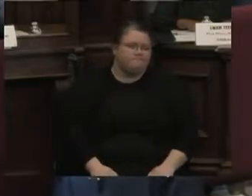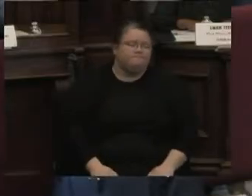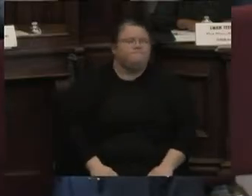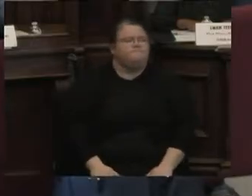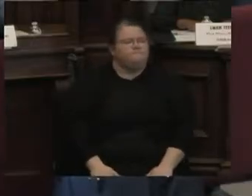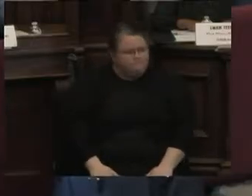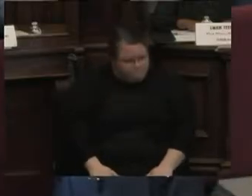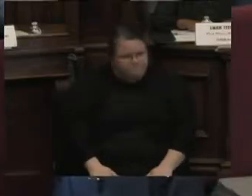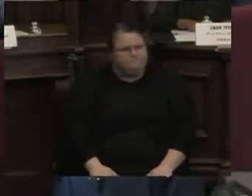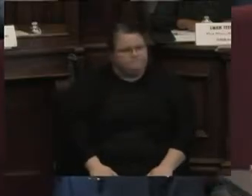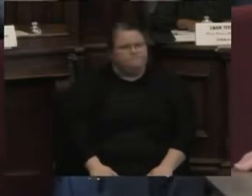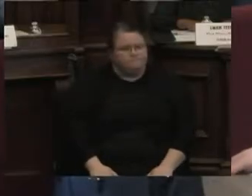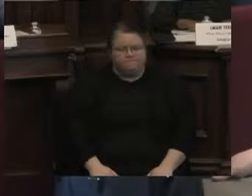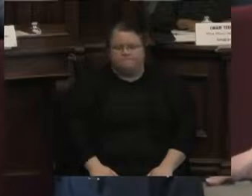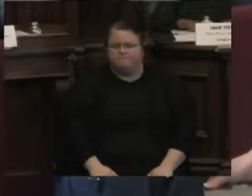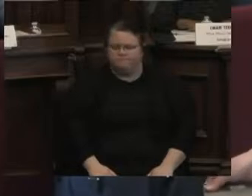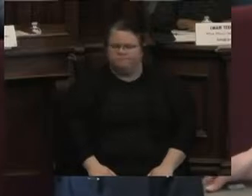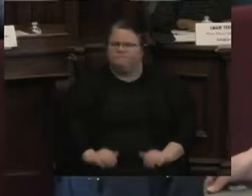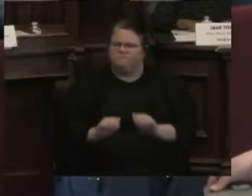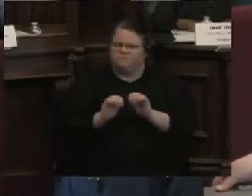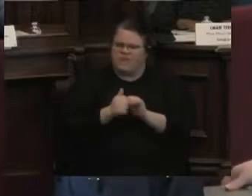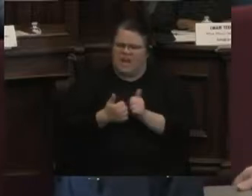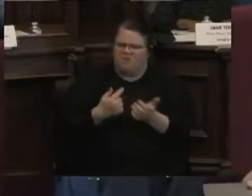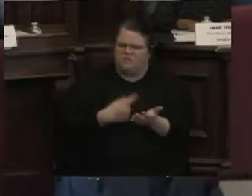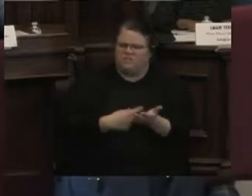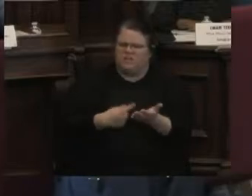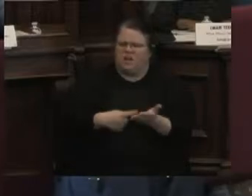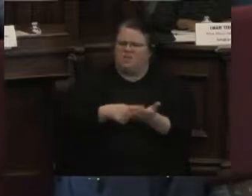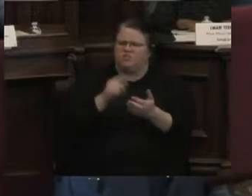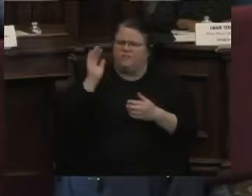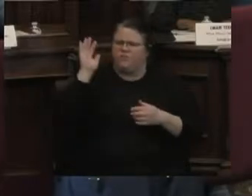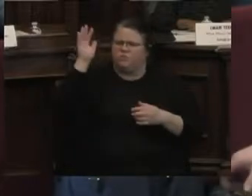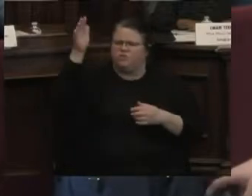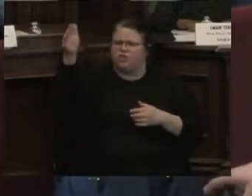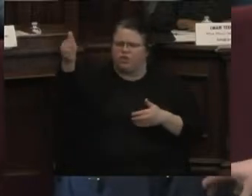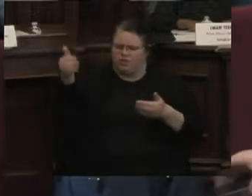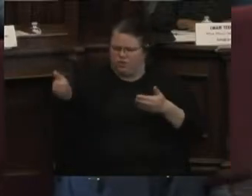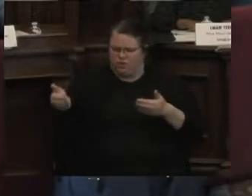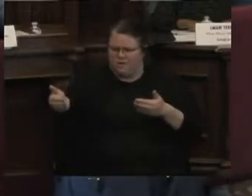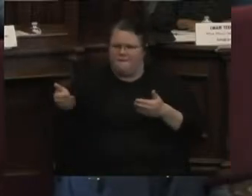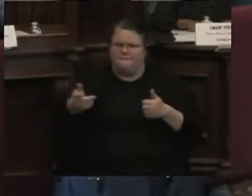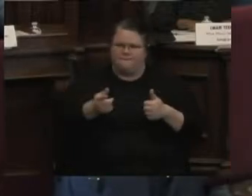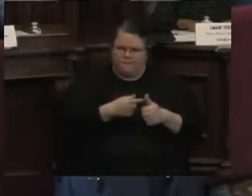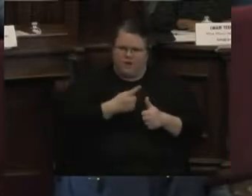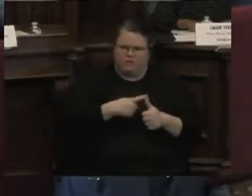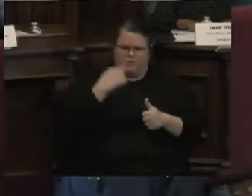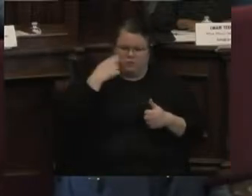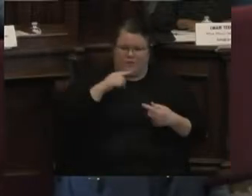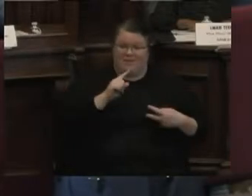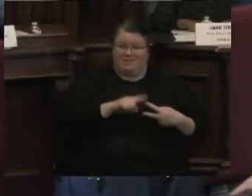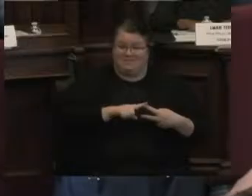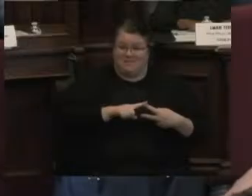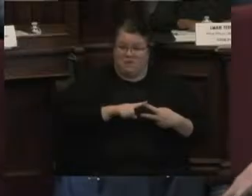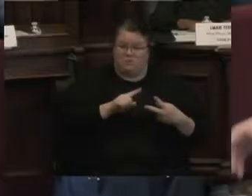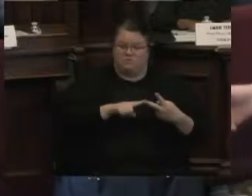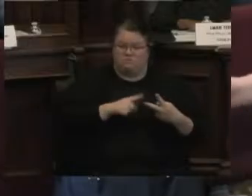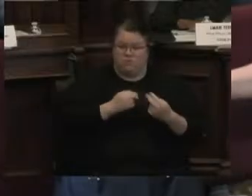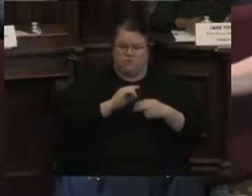landscape of our agency, and so there is no way to responsibly